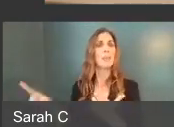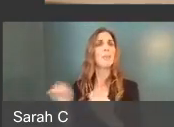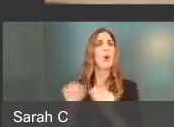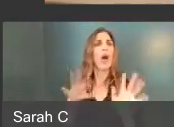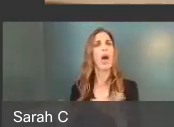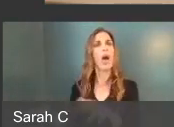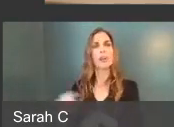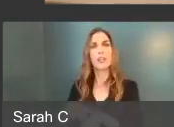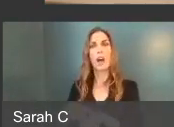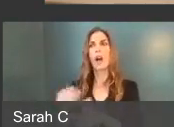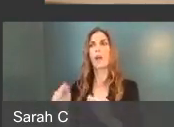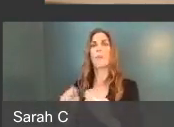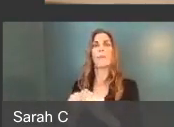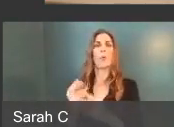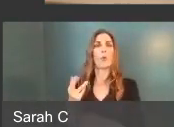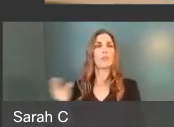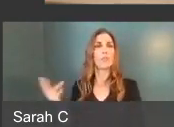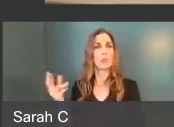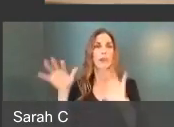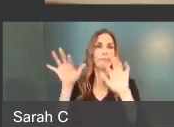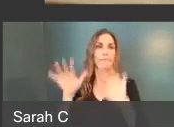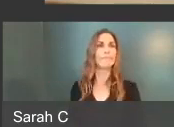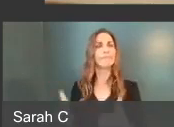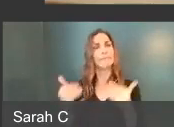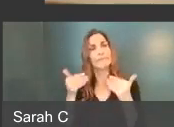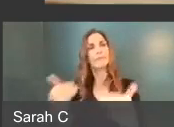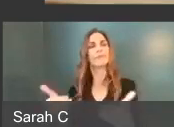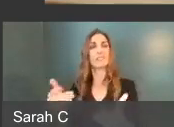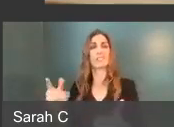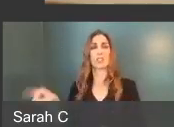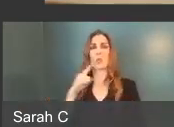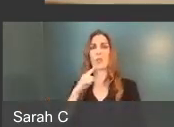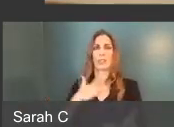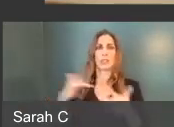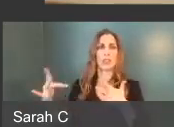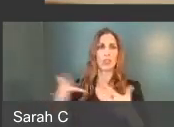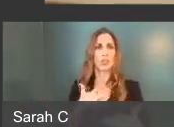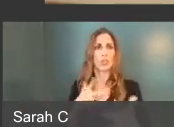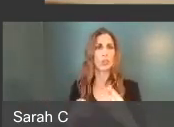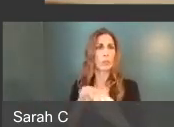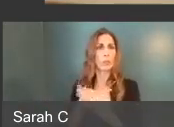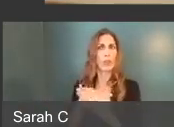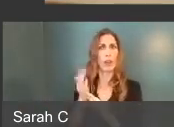sit there and be able to register and so he raised some concerns about opening it up this widely